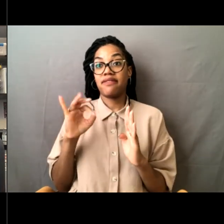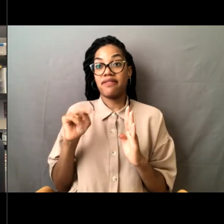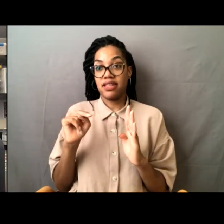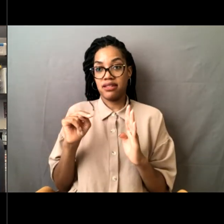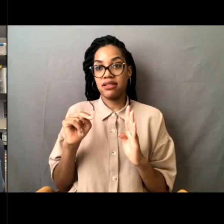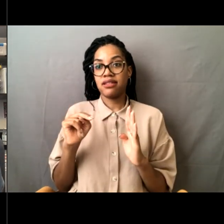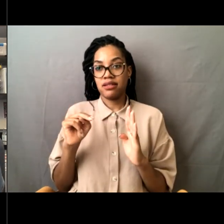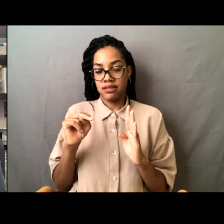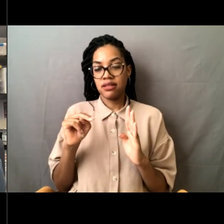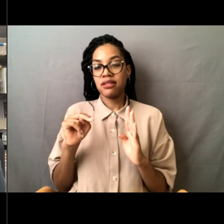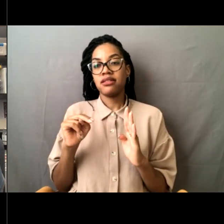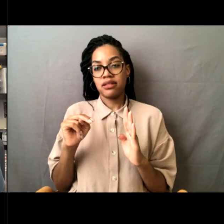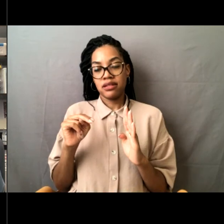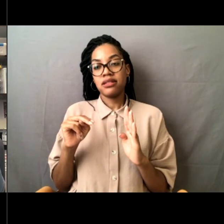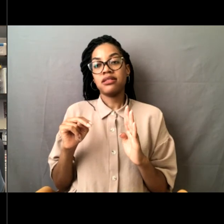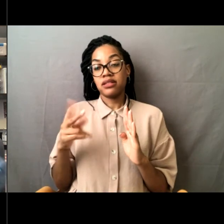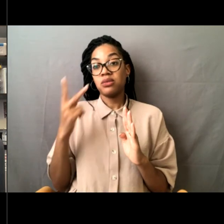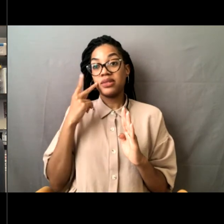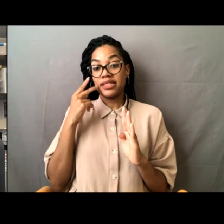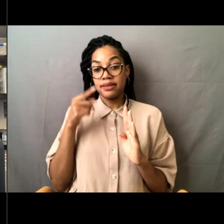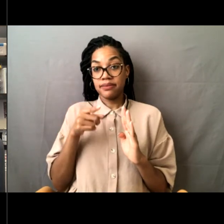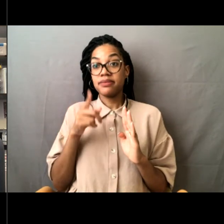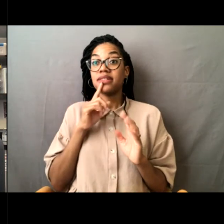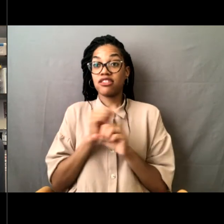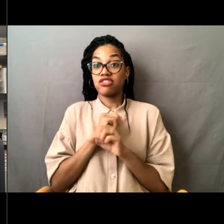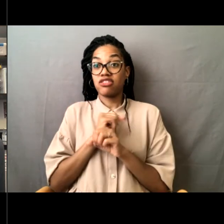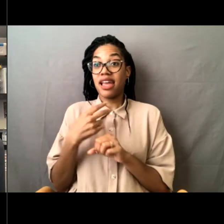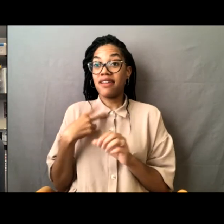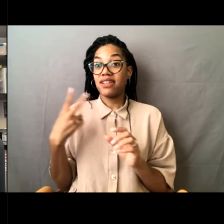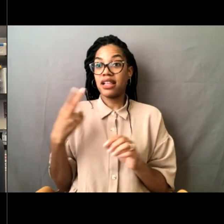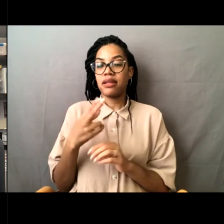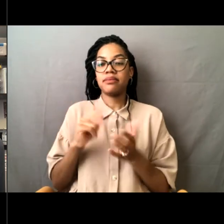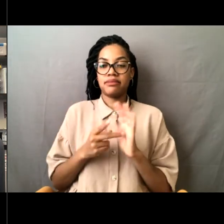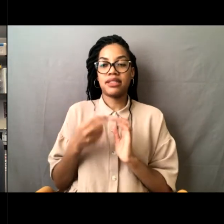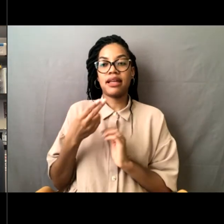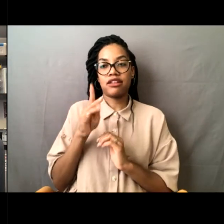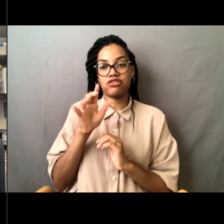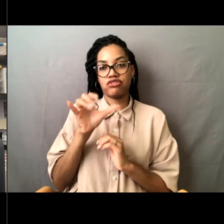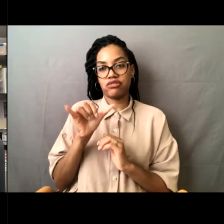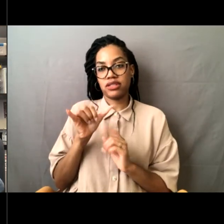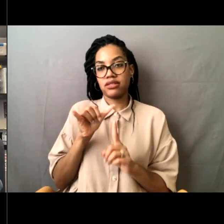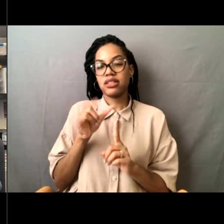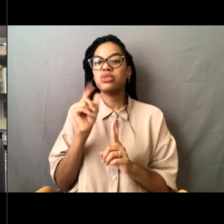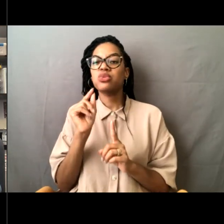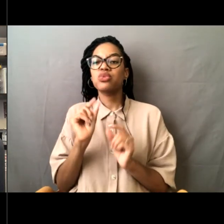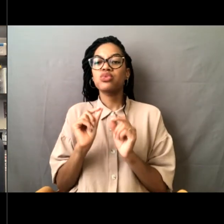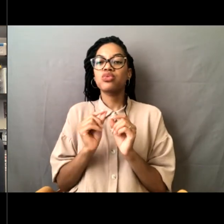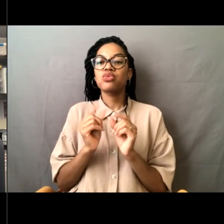We're looking at all their fins to see if there is a fin clipped. They do, as you see, kind of sometimes regrow a little bit, but they're pretty noticeable.